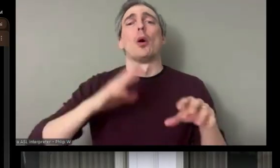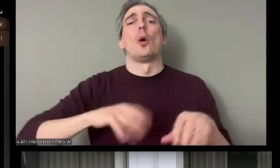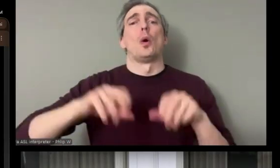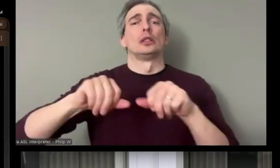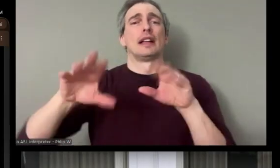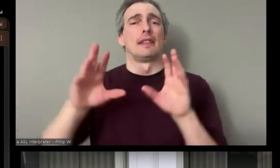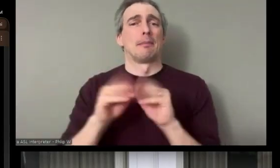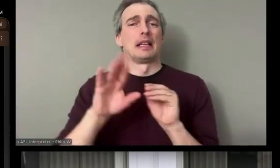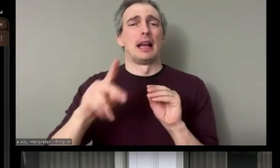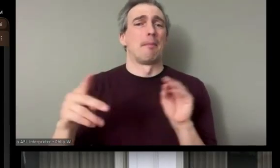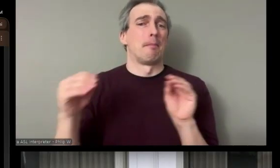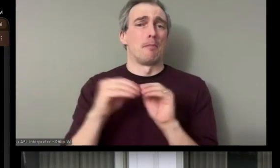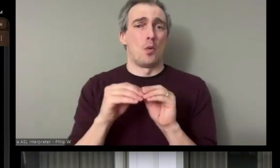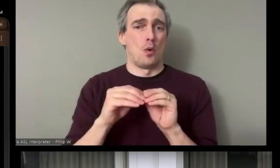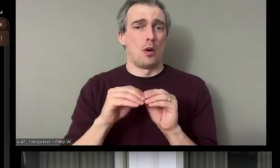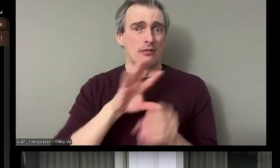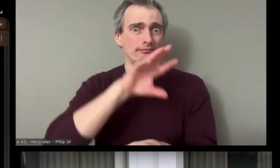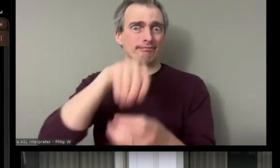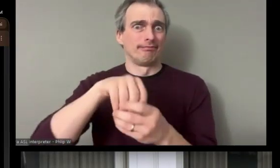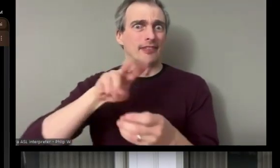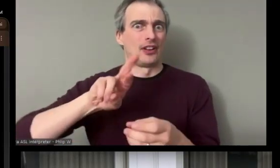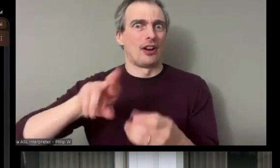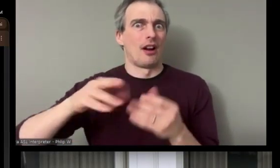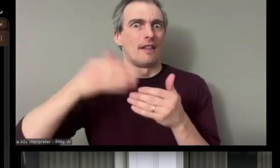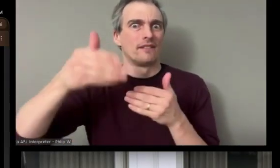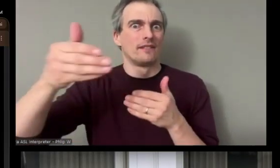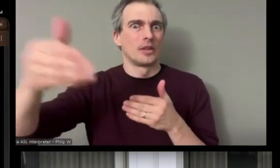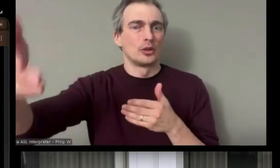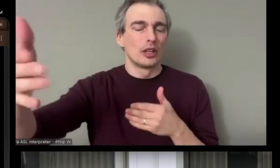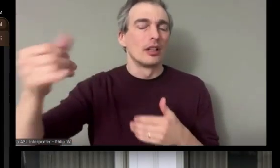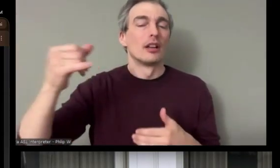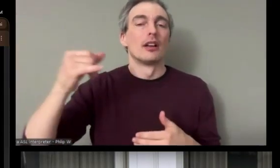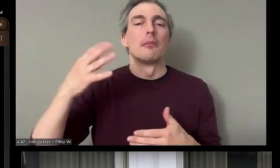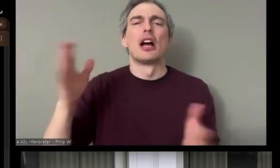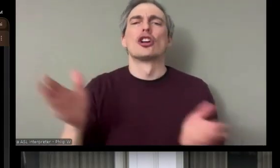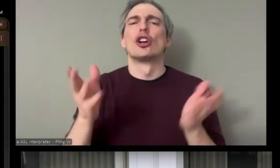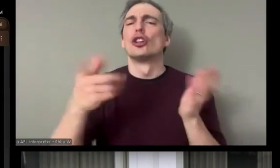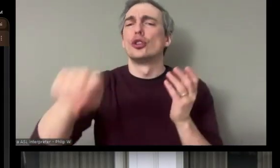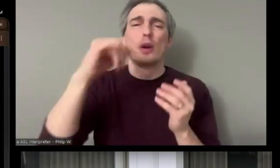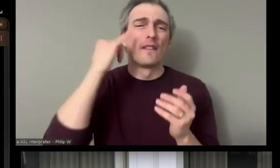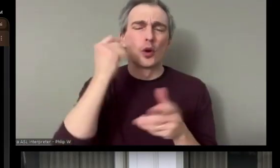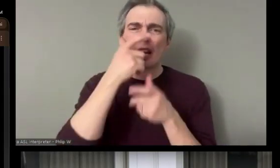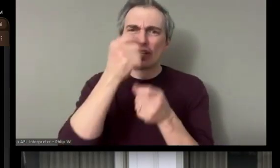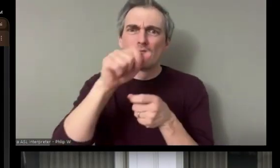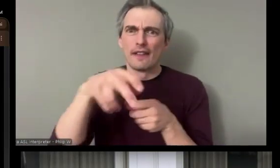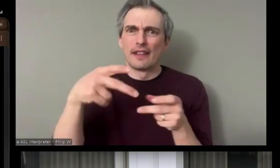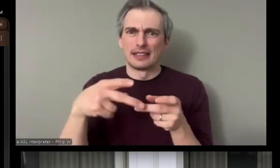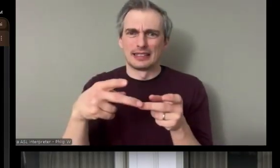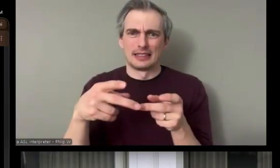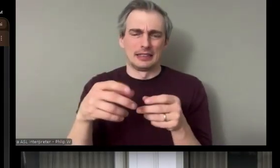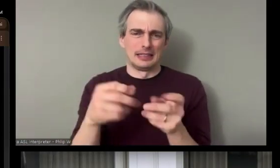But I really encourage you all, if you're interested in this space, one of the ideas to build this is then to be able to talk with Meta, or other